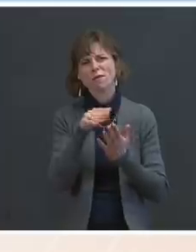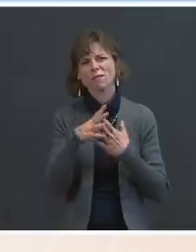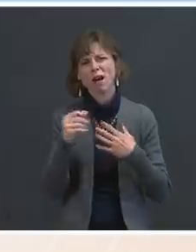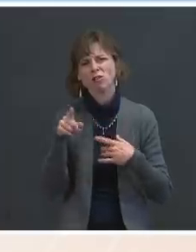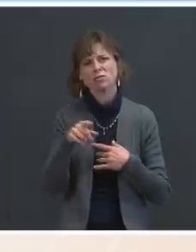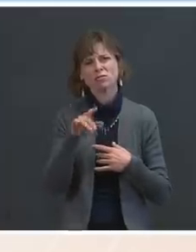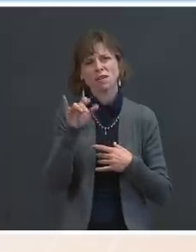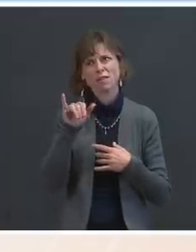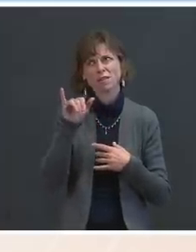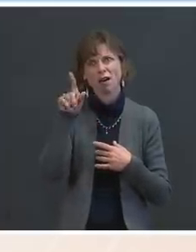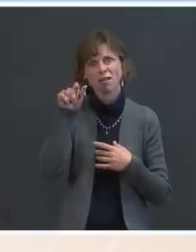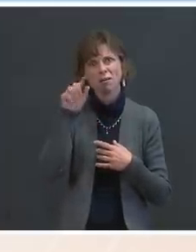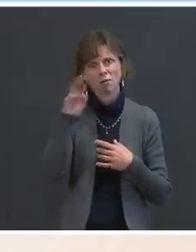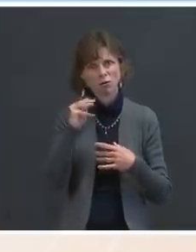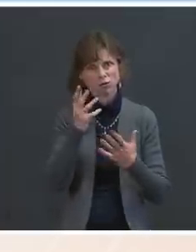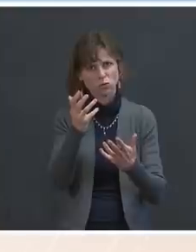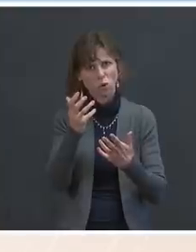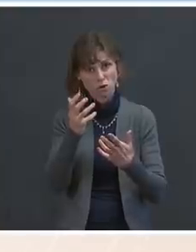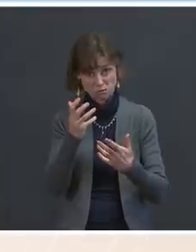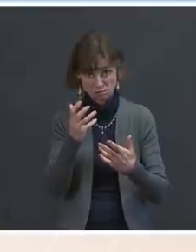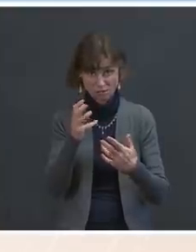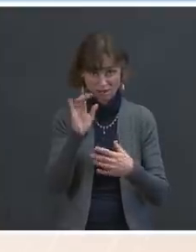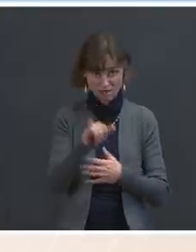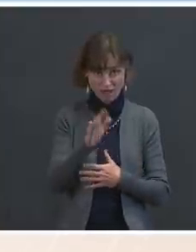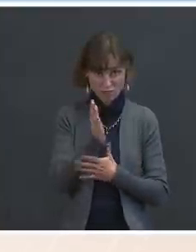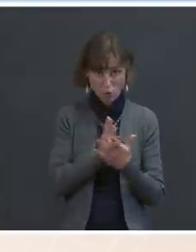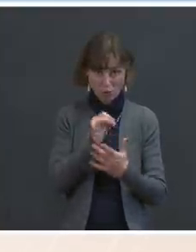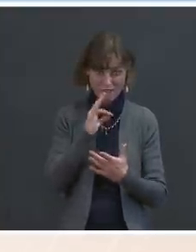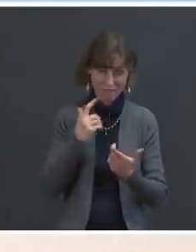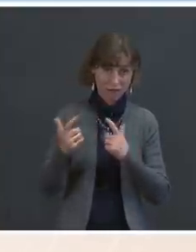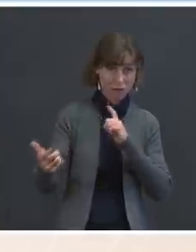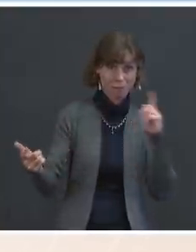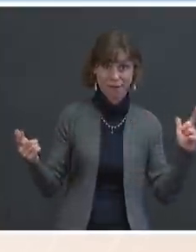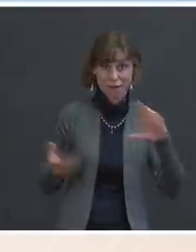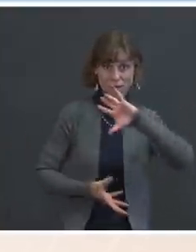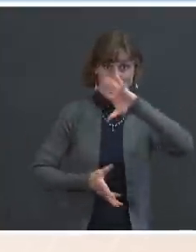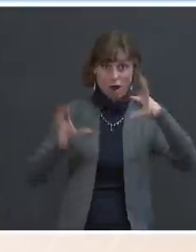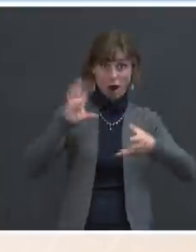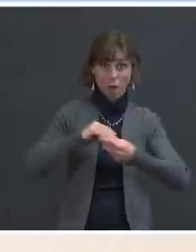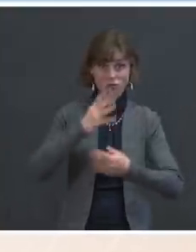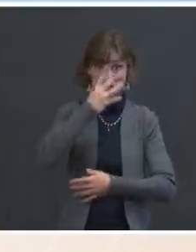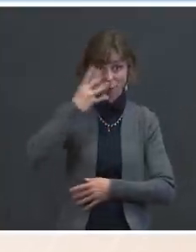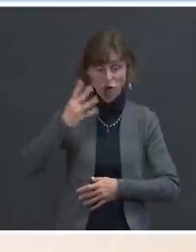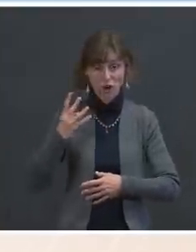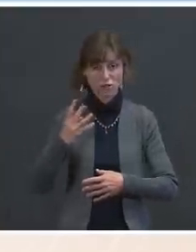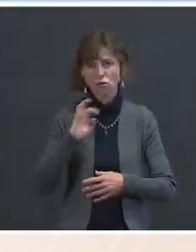are you seeking this as part of a larger comprehensive immigration package or as a standalone bill?